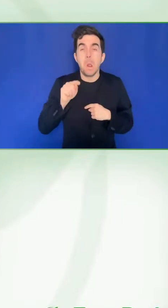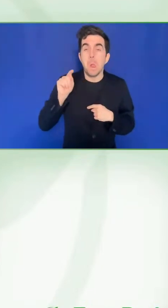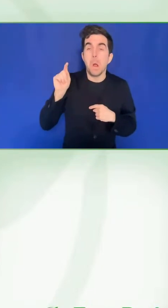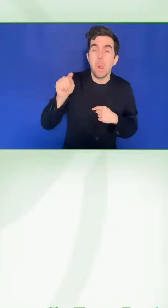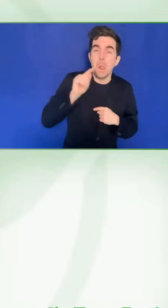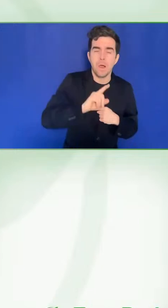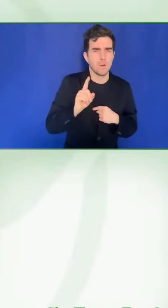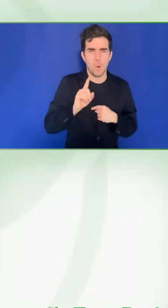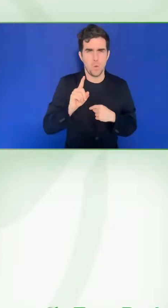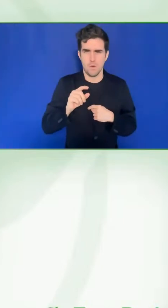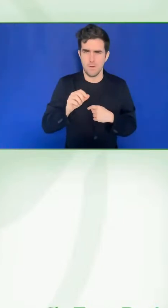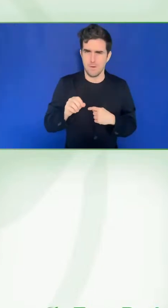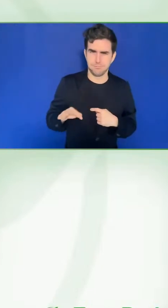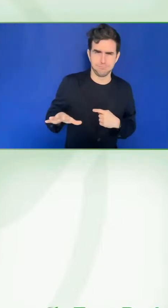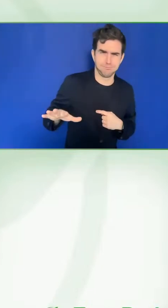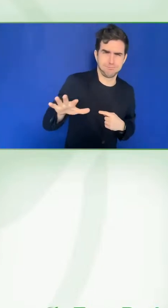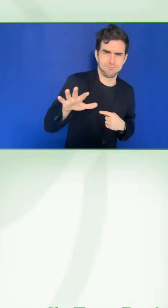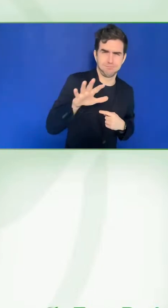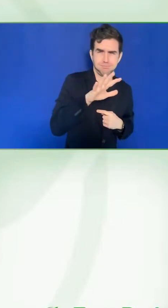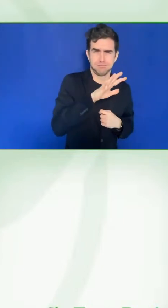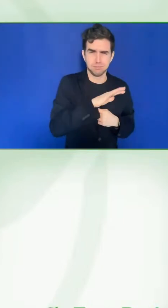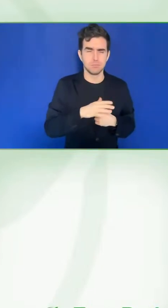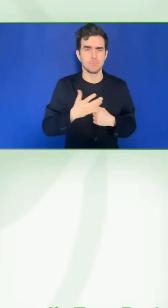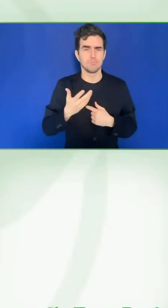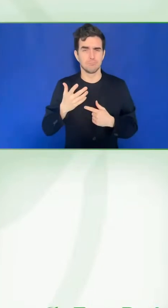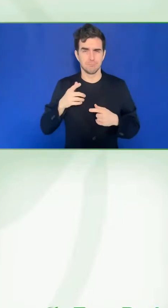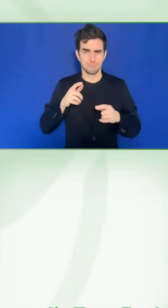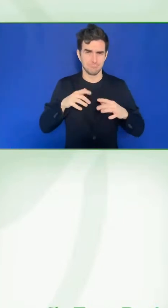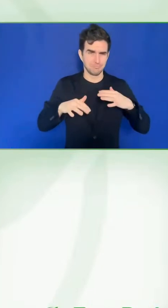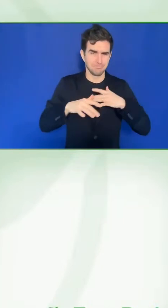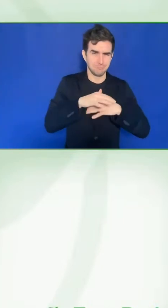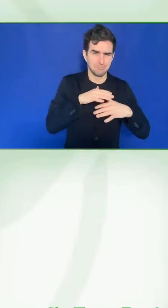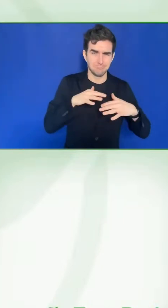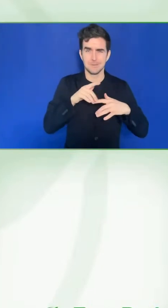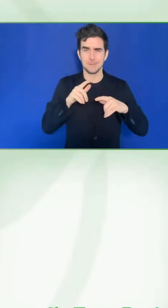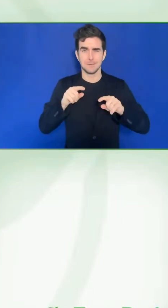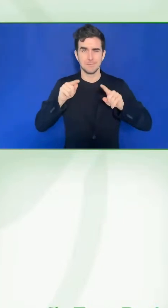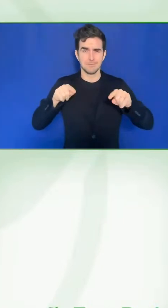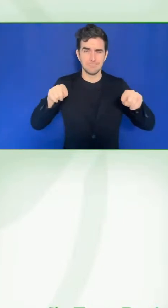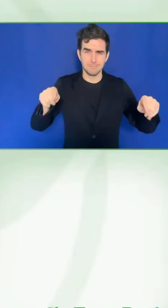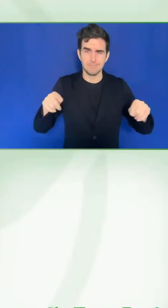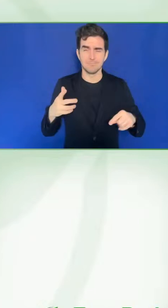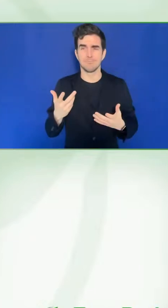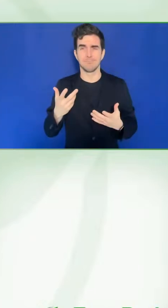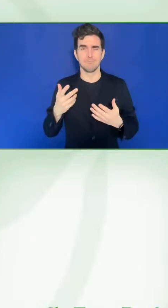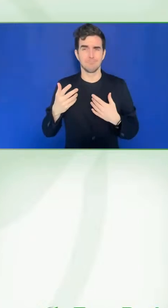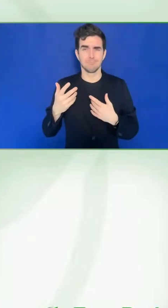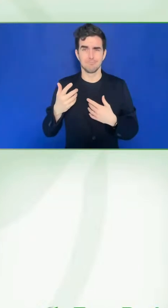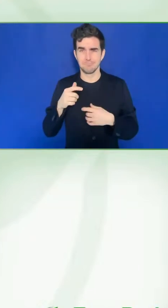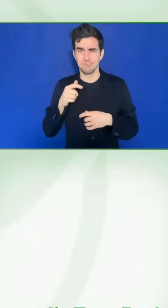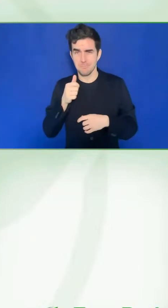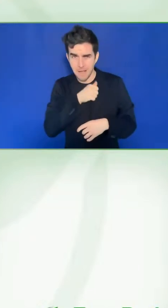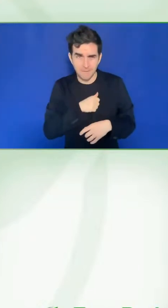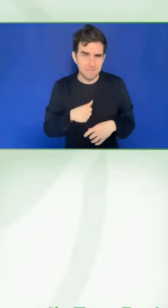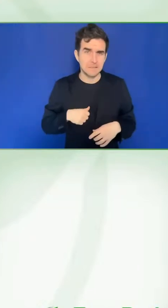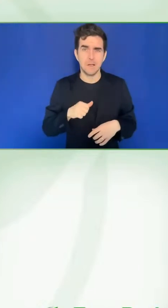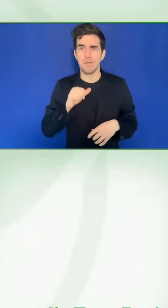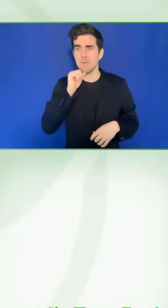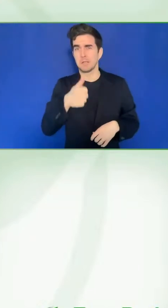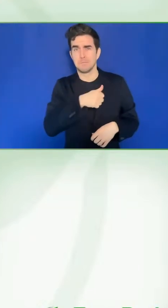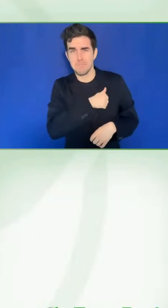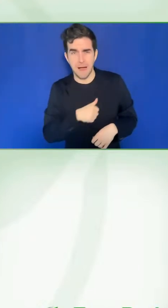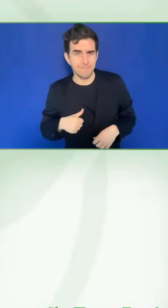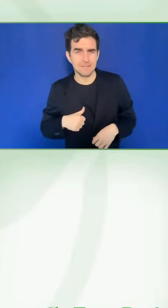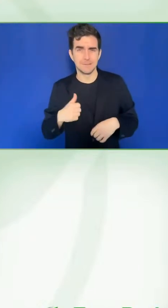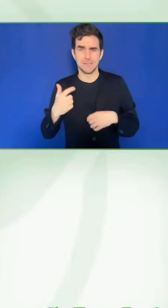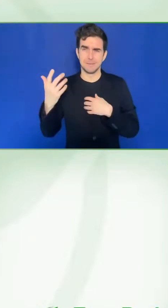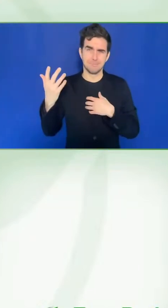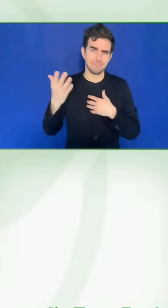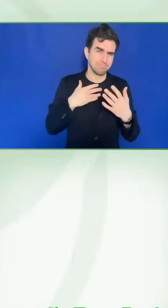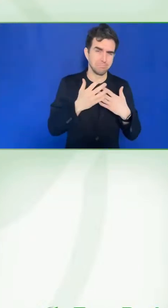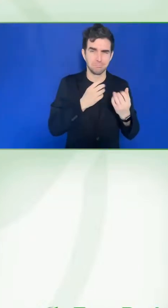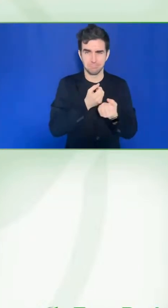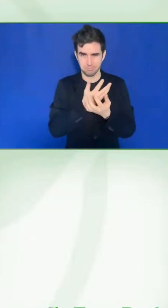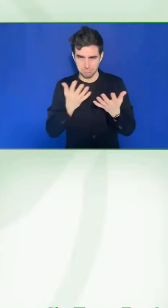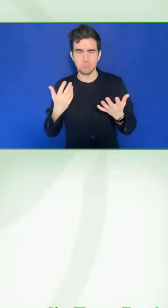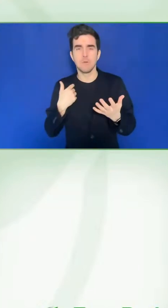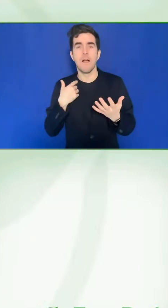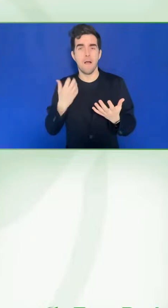results of the work, most important, to learn about what specific needs the program could